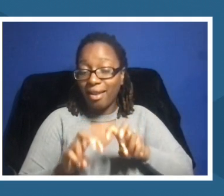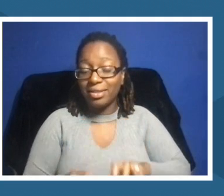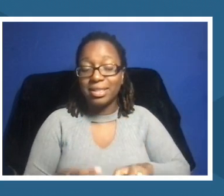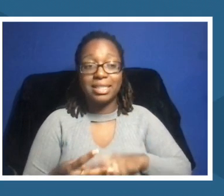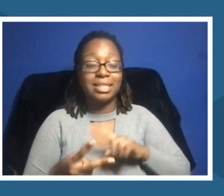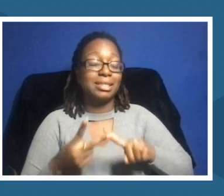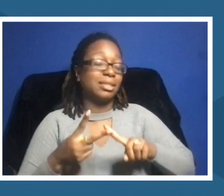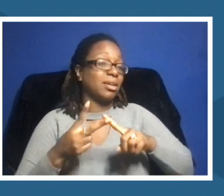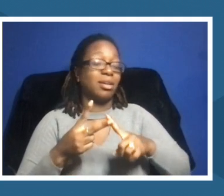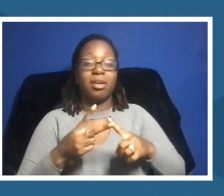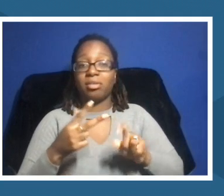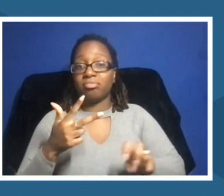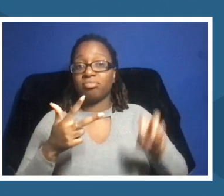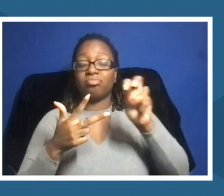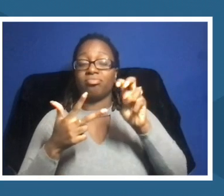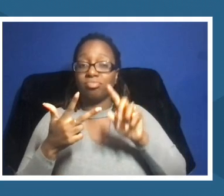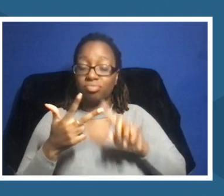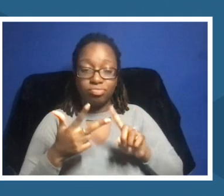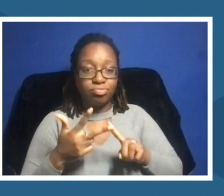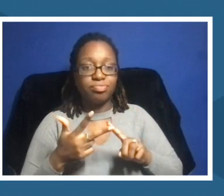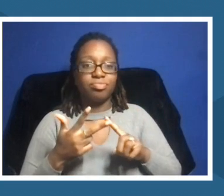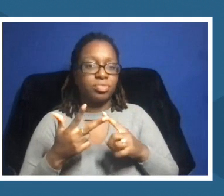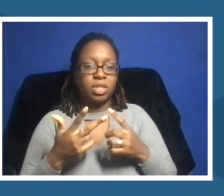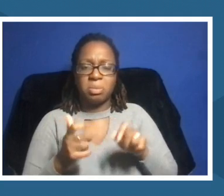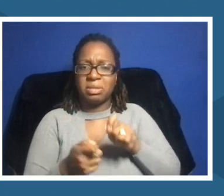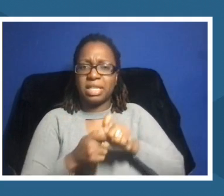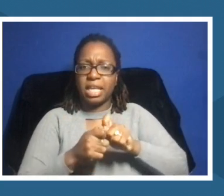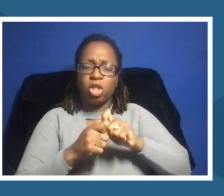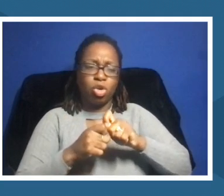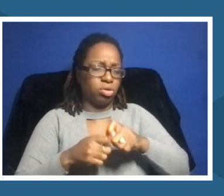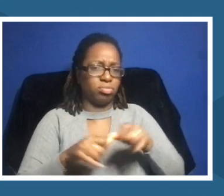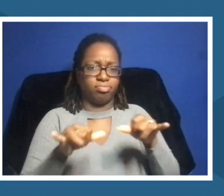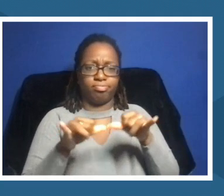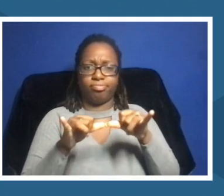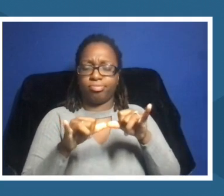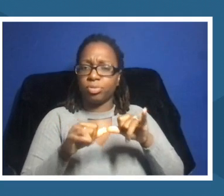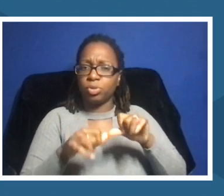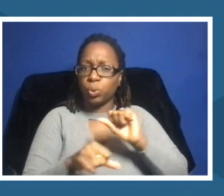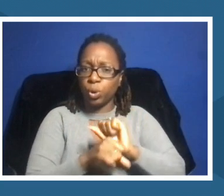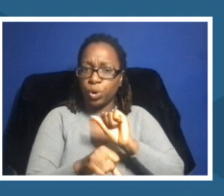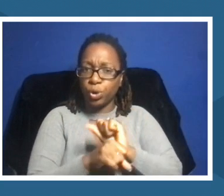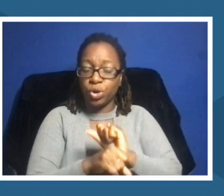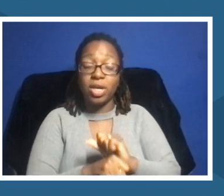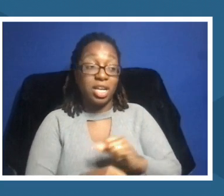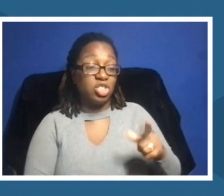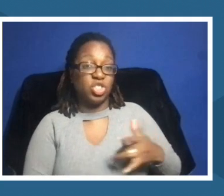rather than making a big think of these microaggression jenny bottles up her